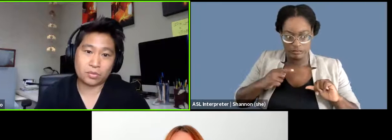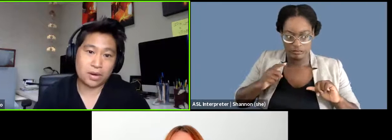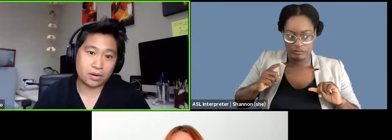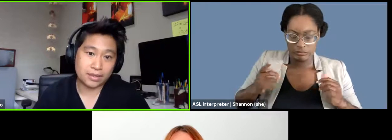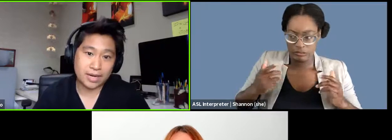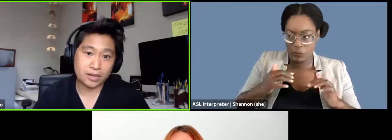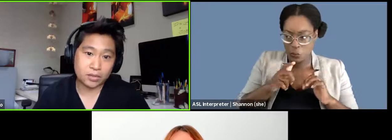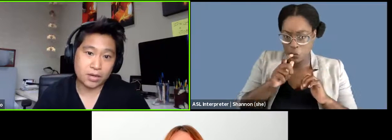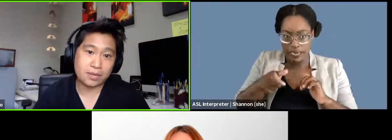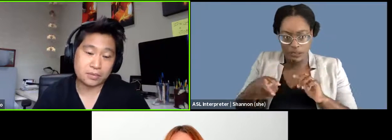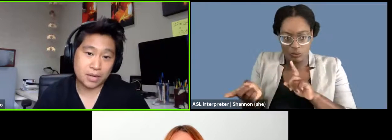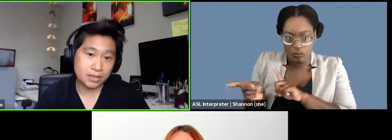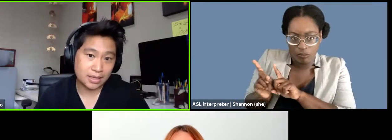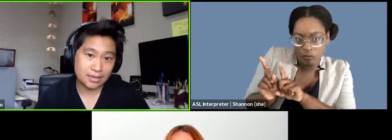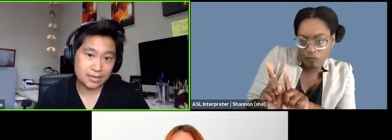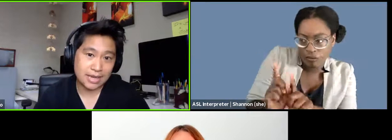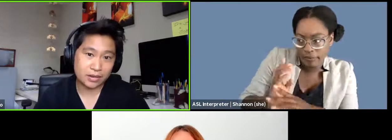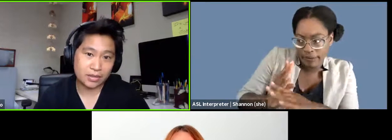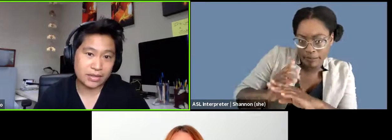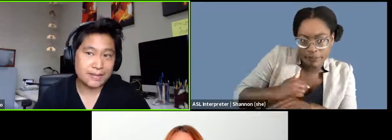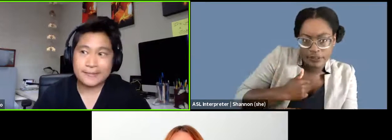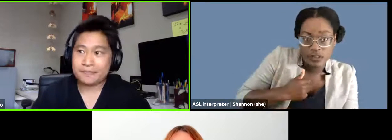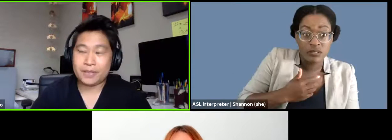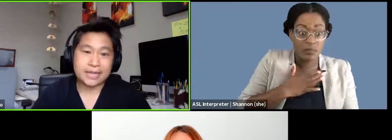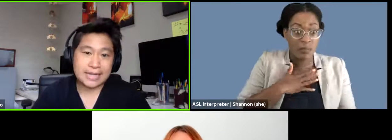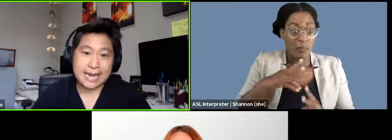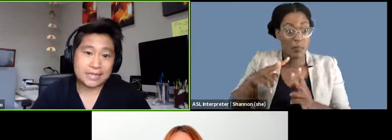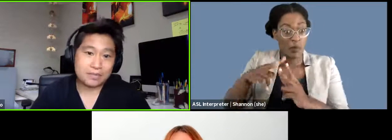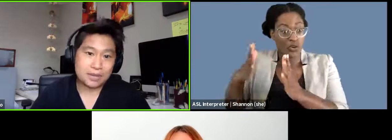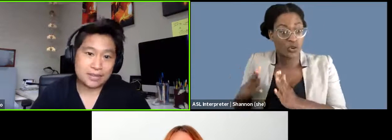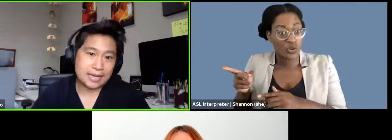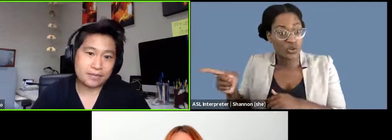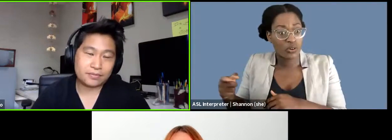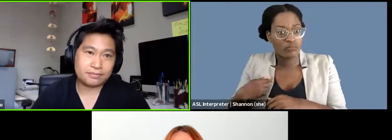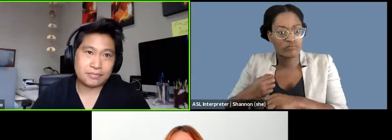throughout the entire trip, especially in the South, because it hasn't been safe.